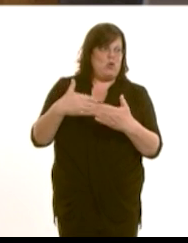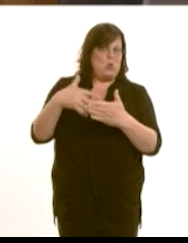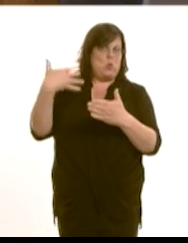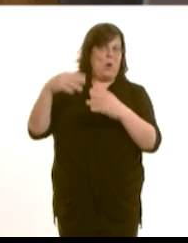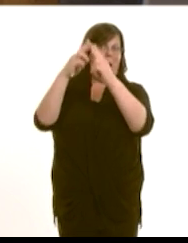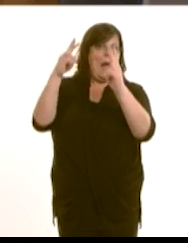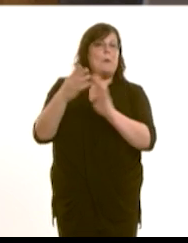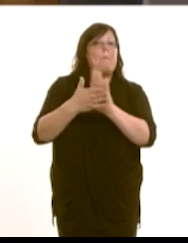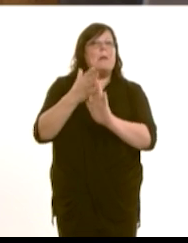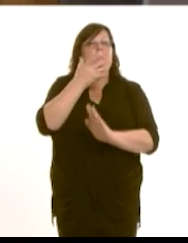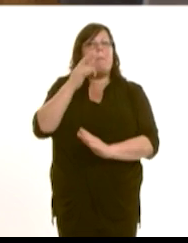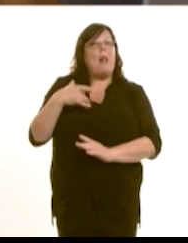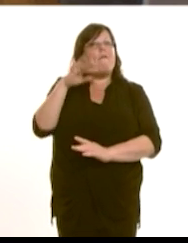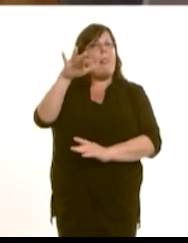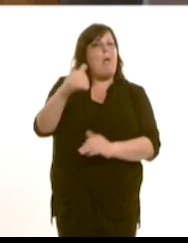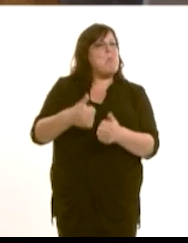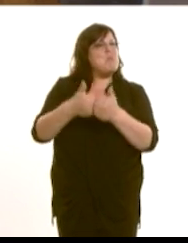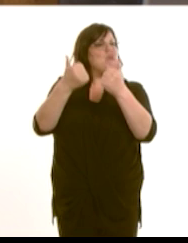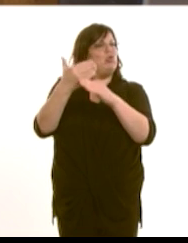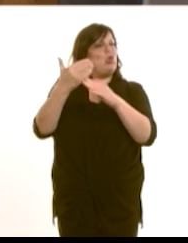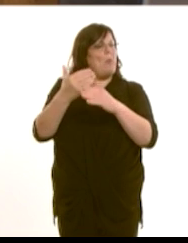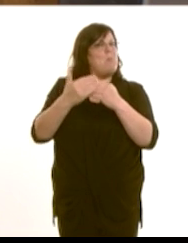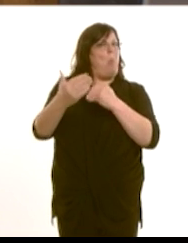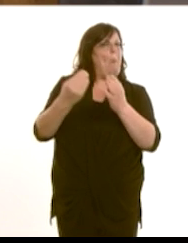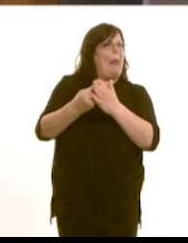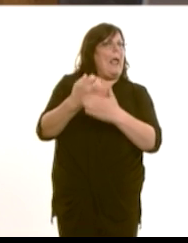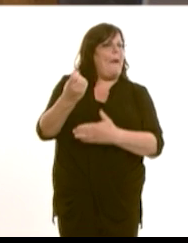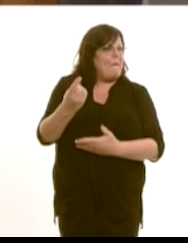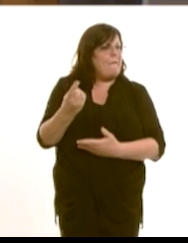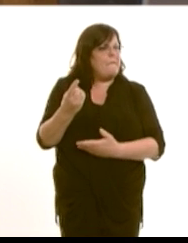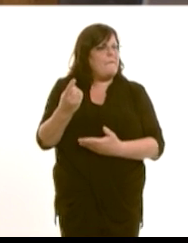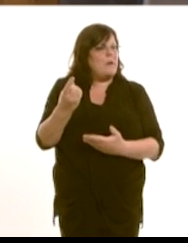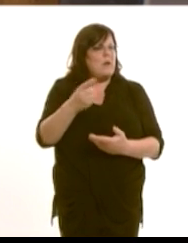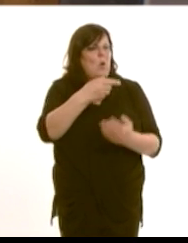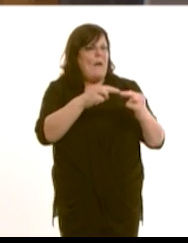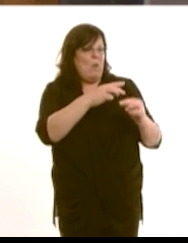That is not always true, I understand that, but the system that we have at present is